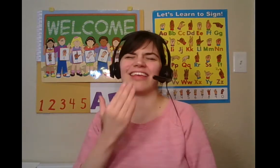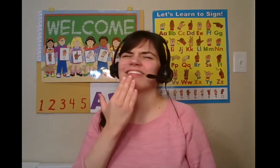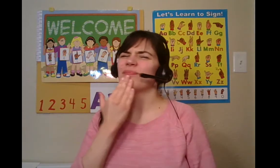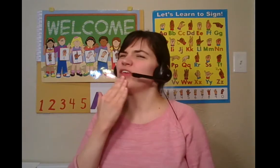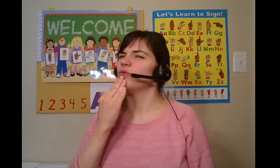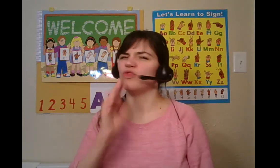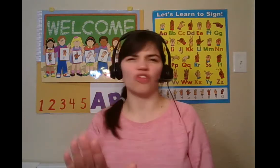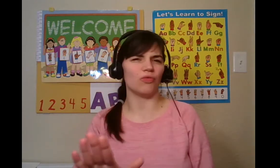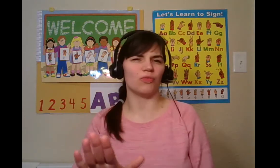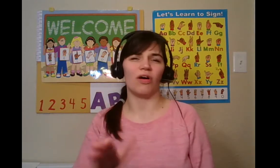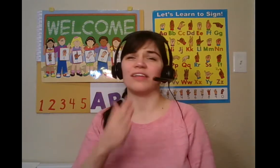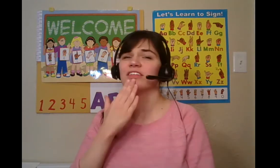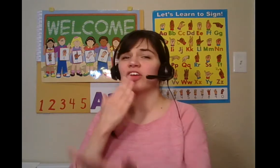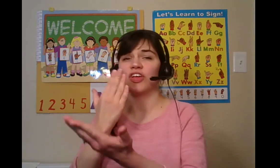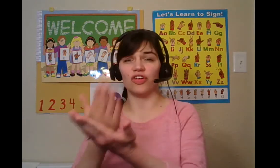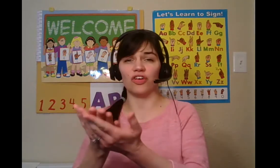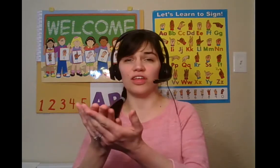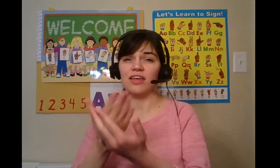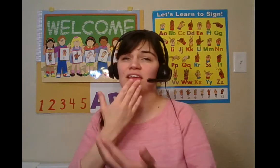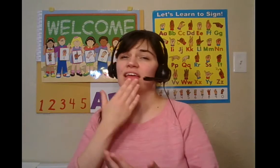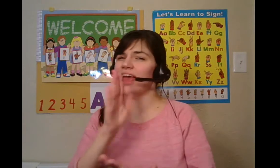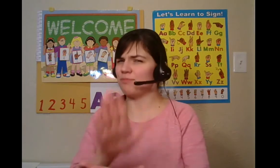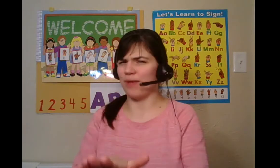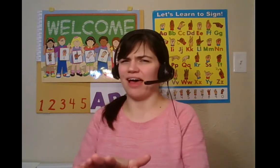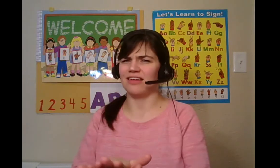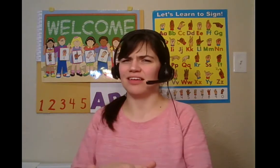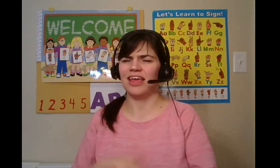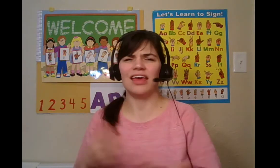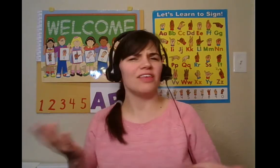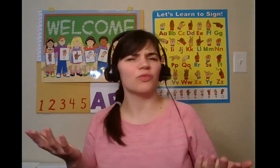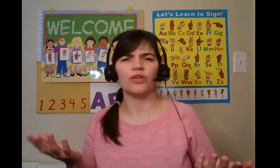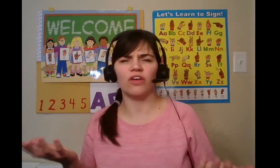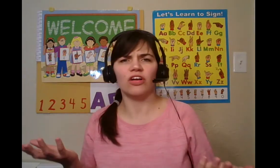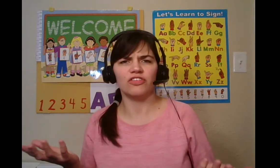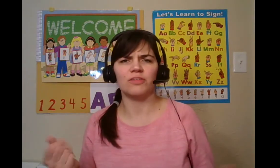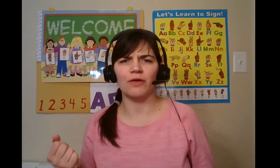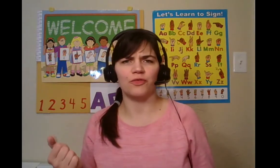something you don't want. Good and bad. And these words aren't just about food,